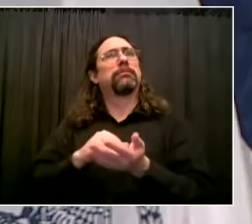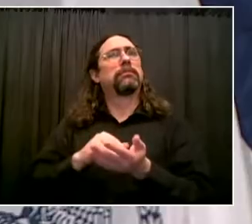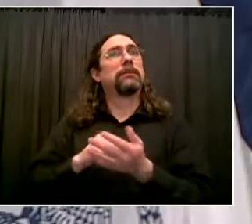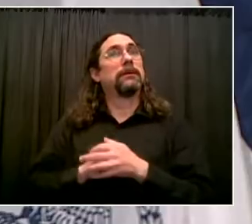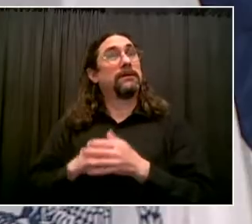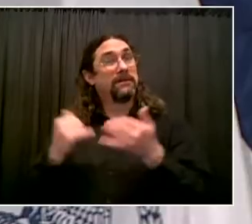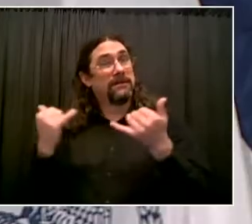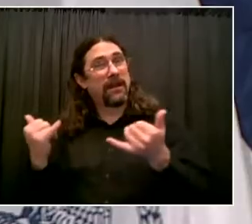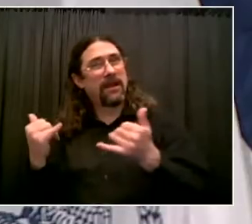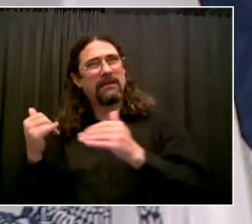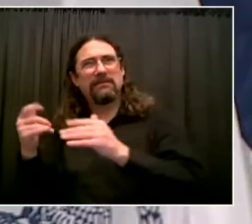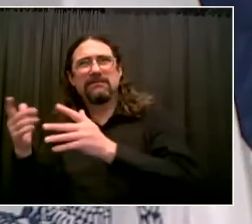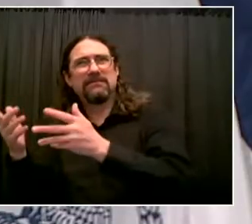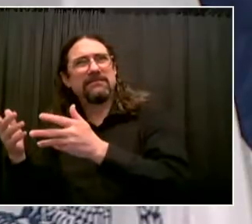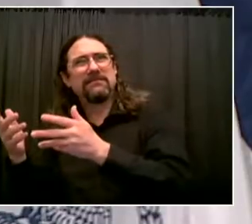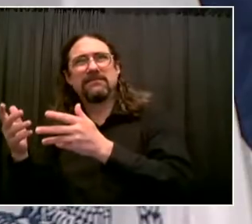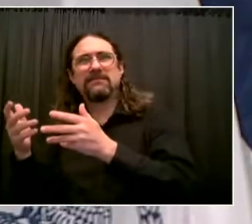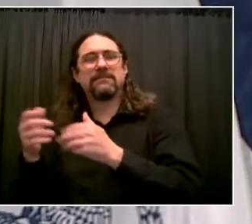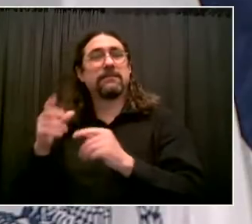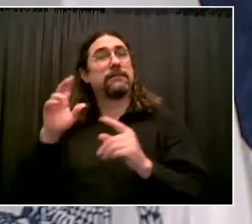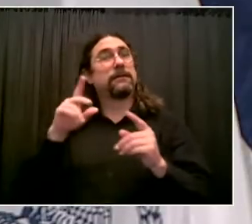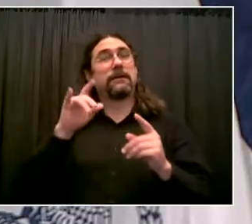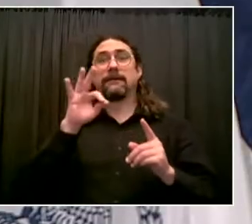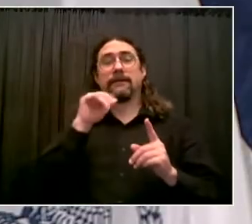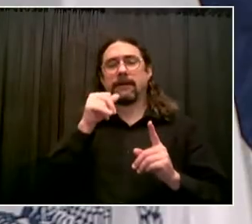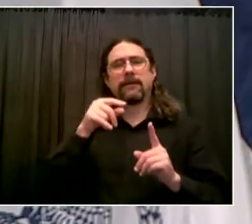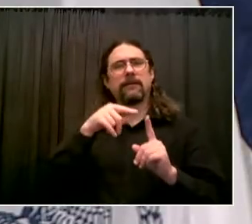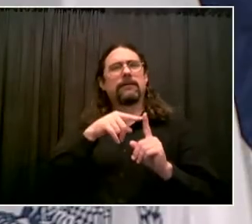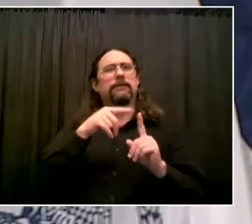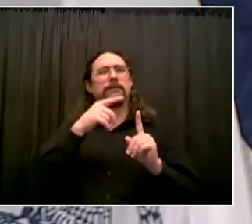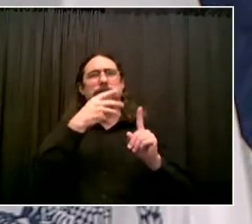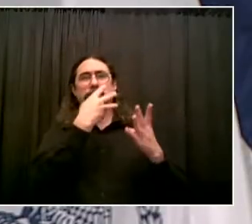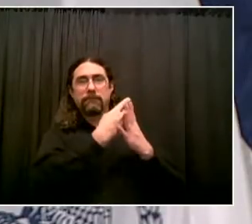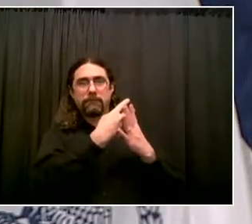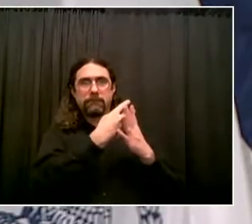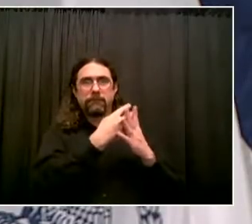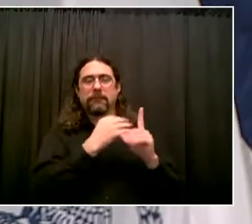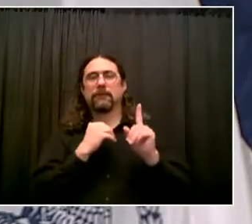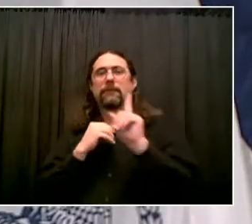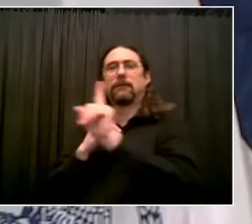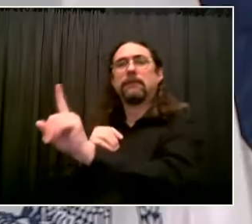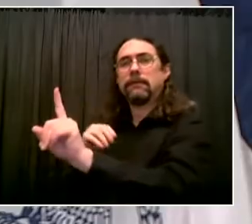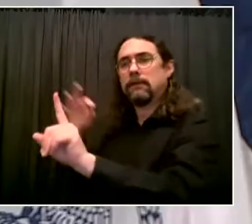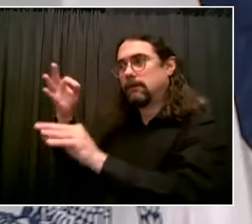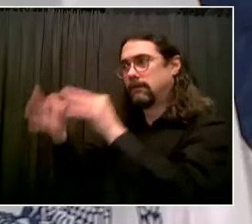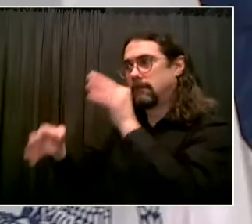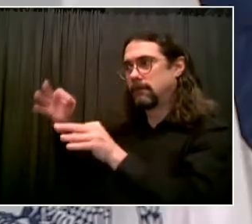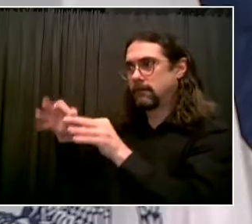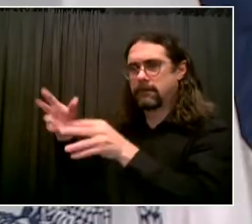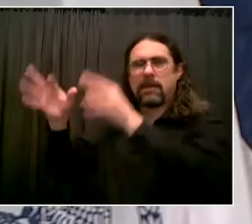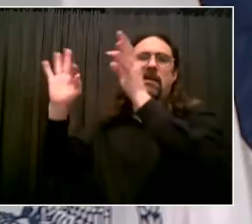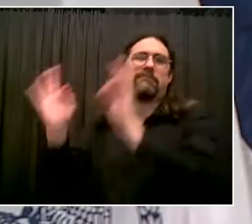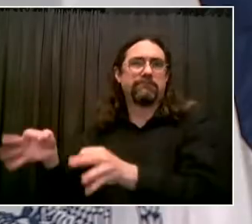WEEKS. THAIST CRUCIAL, THAT'S GOING TO